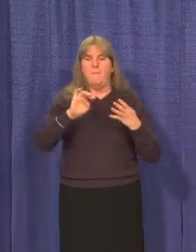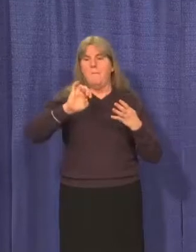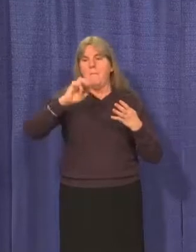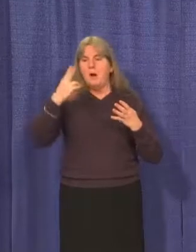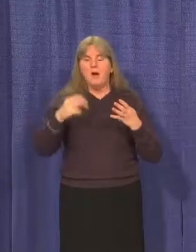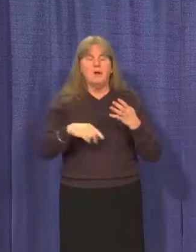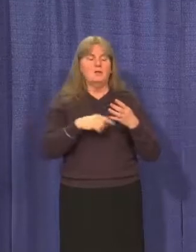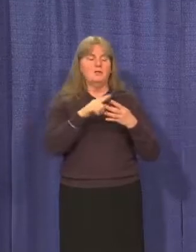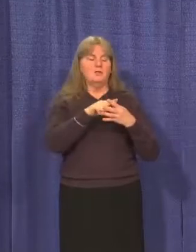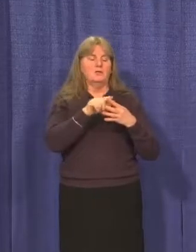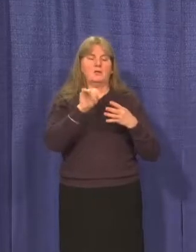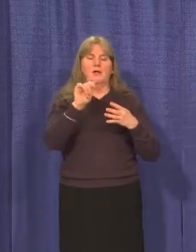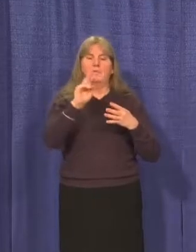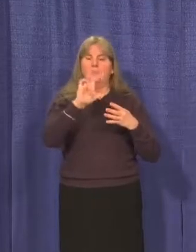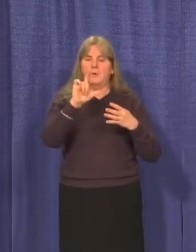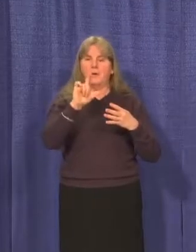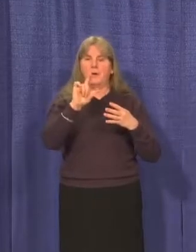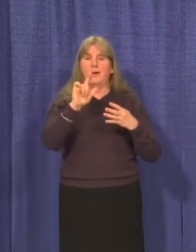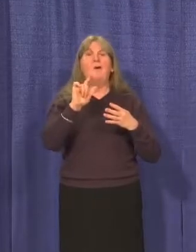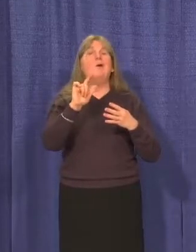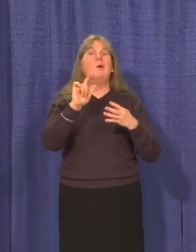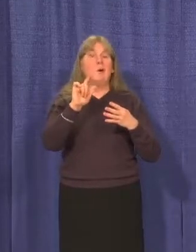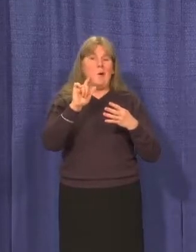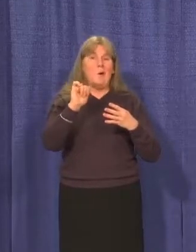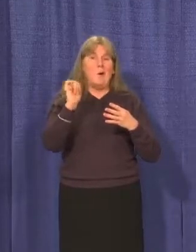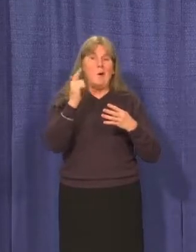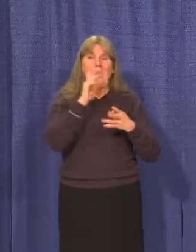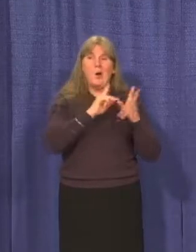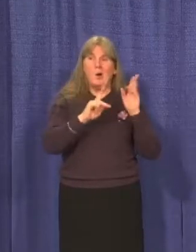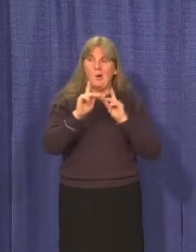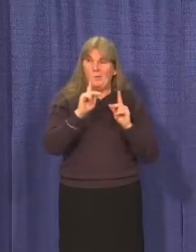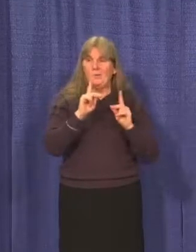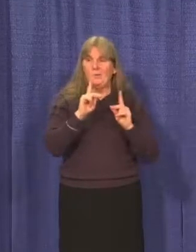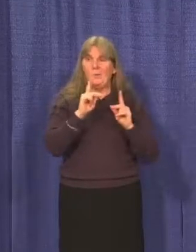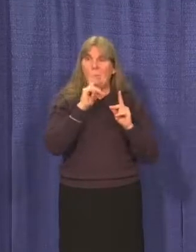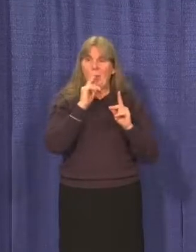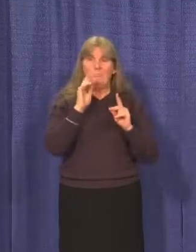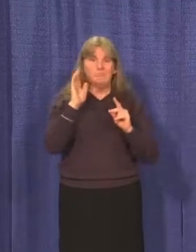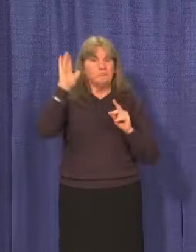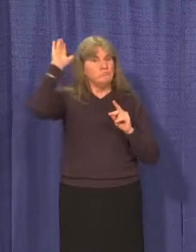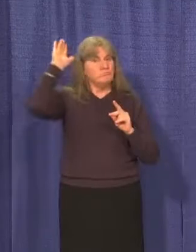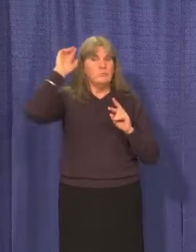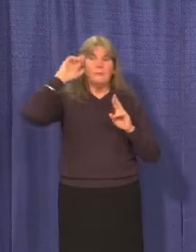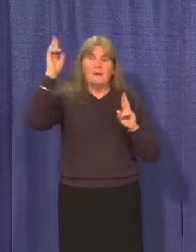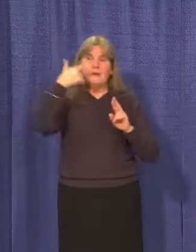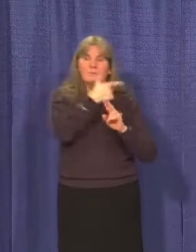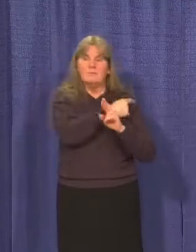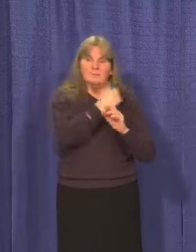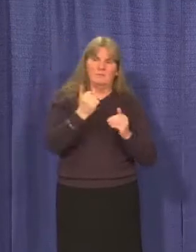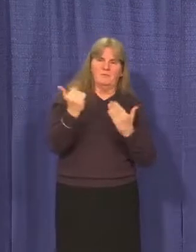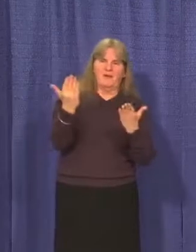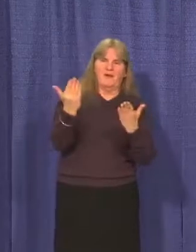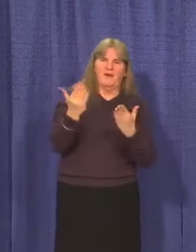April to have everyone that is coming forward taken care of.